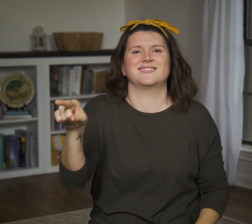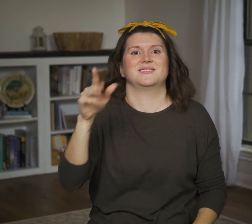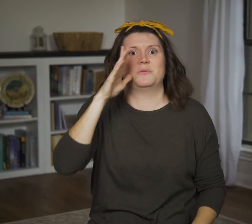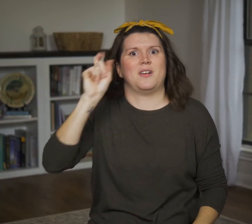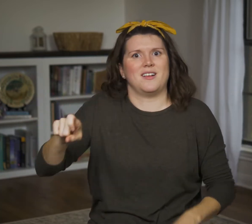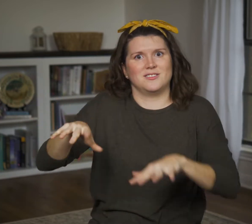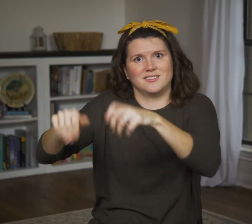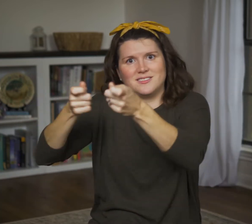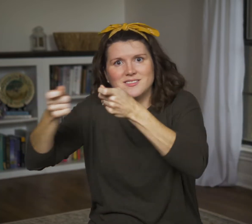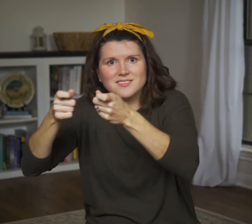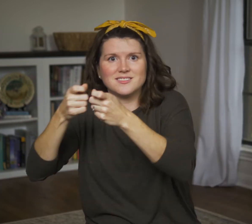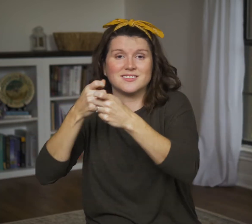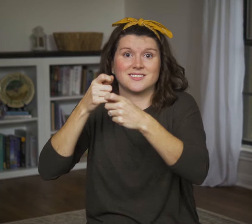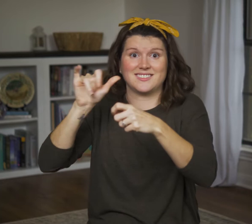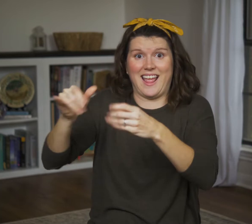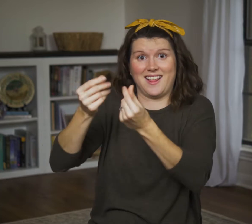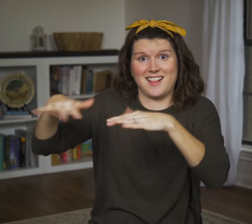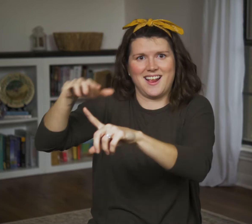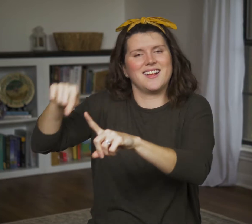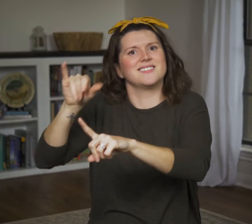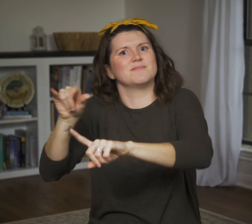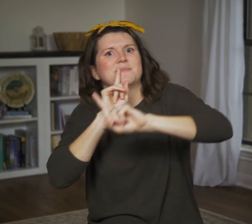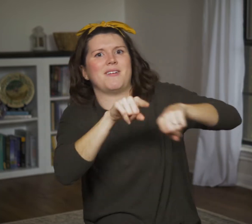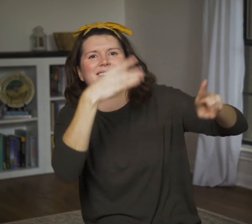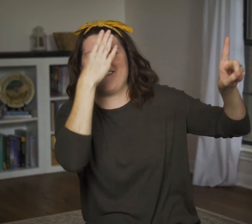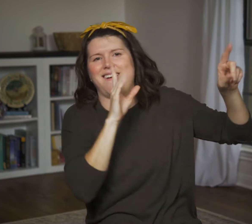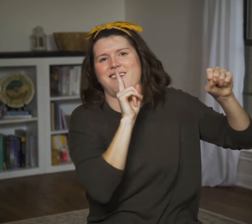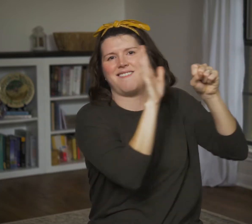they won’t retain the land unless they respond to God’s covenant